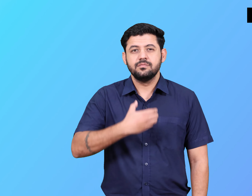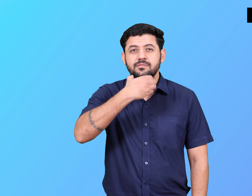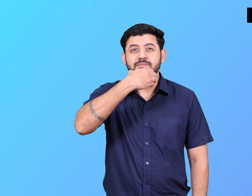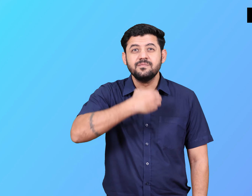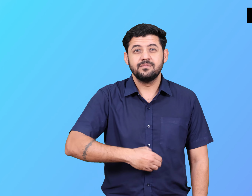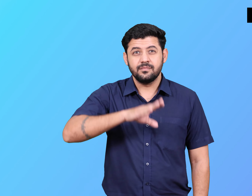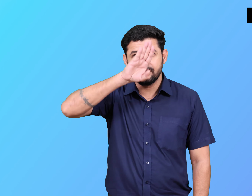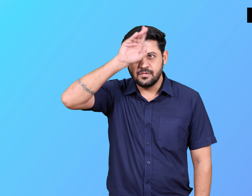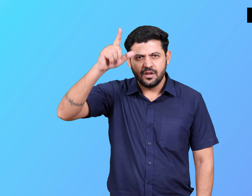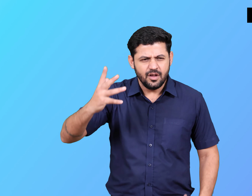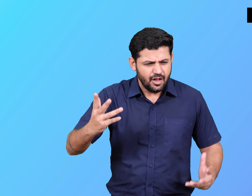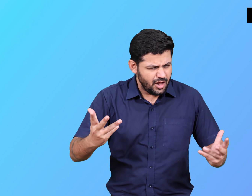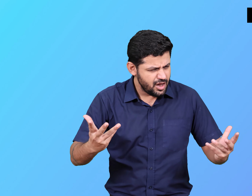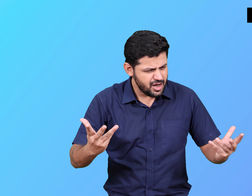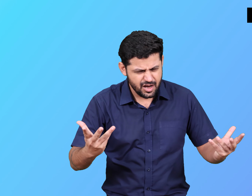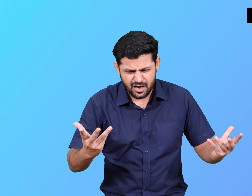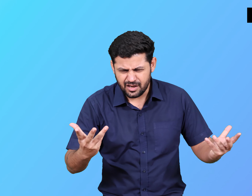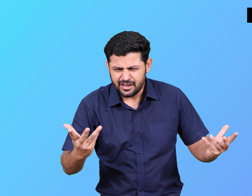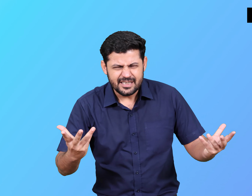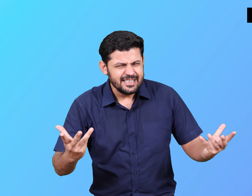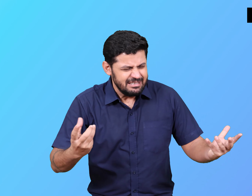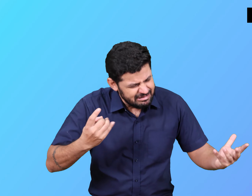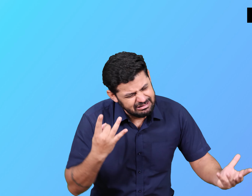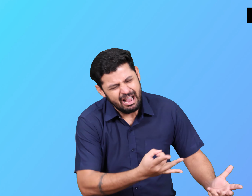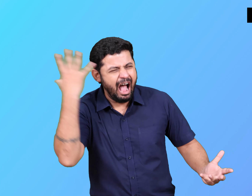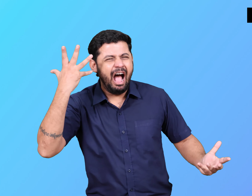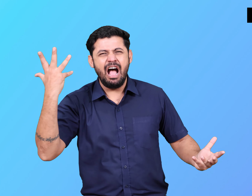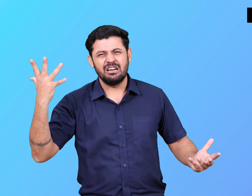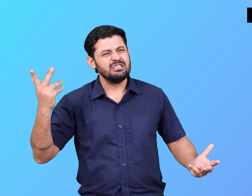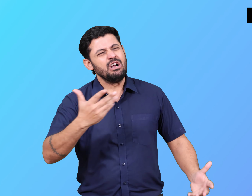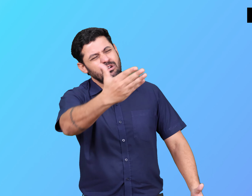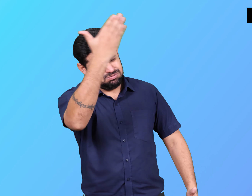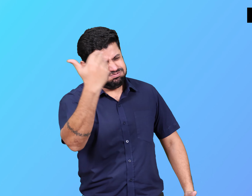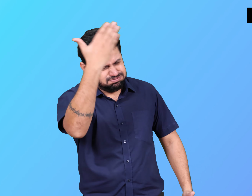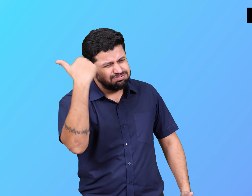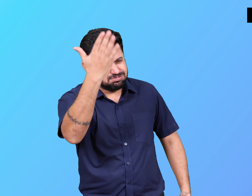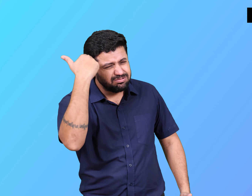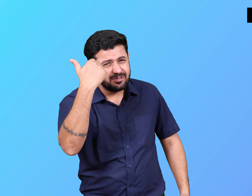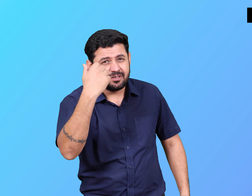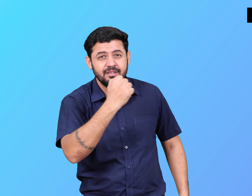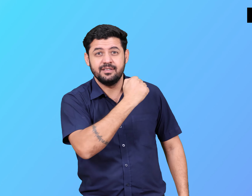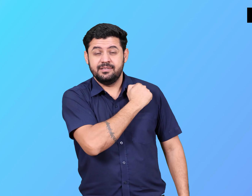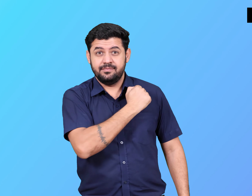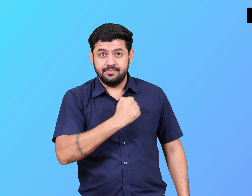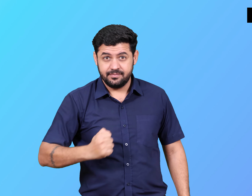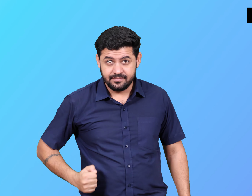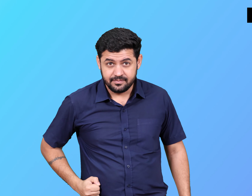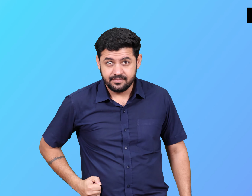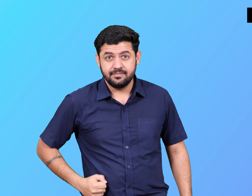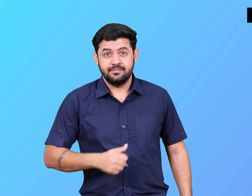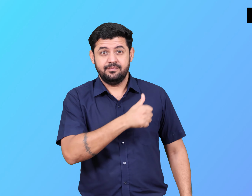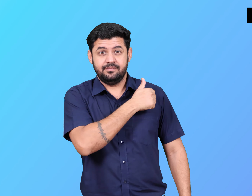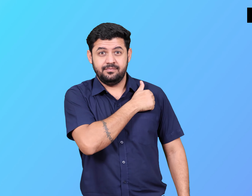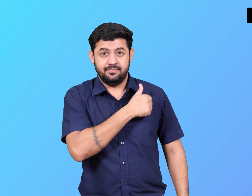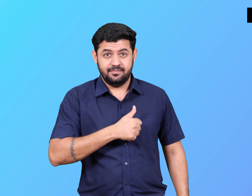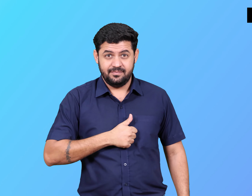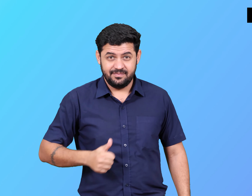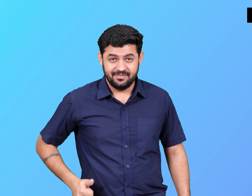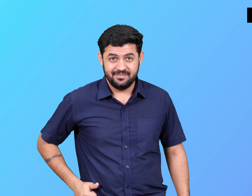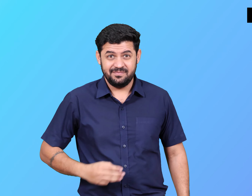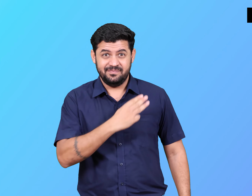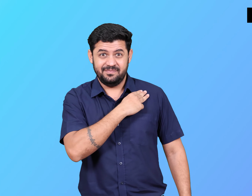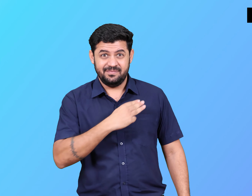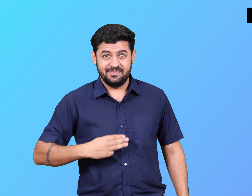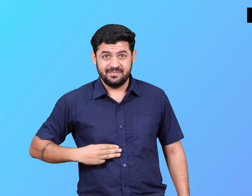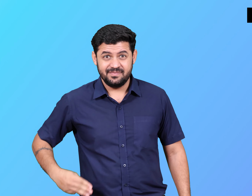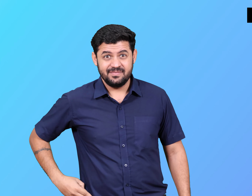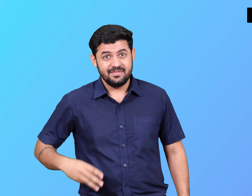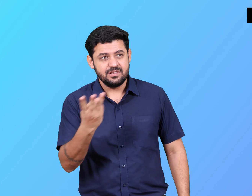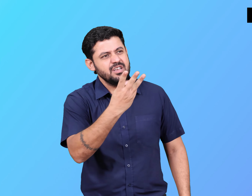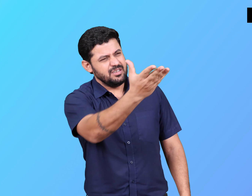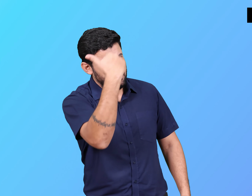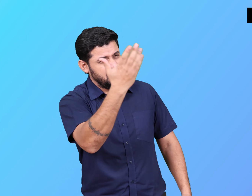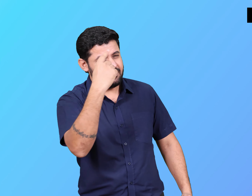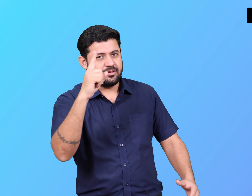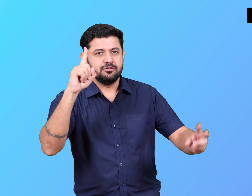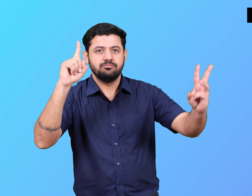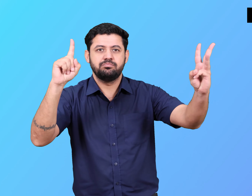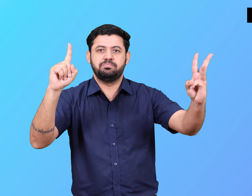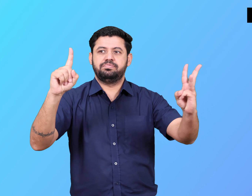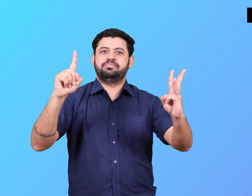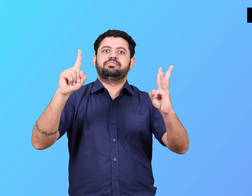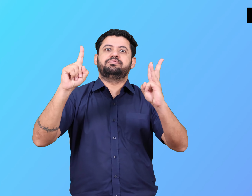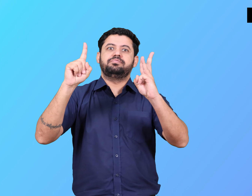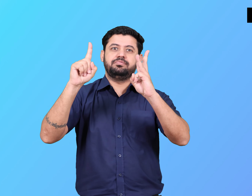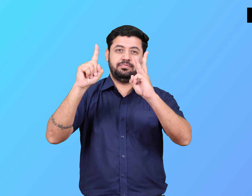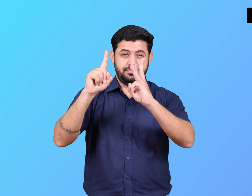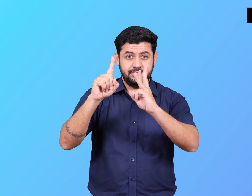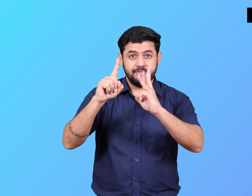Nebuchadnezzar became very angry. He called for Shadrach, Meshach and Abednego. So they were brought to him.